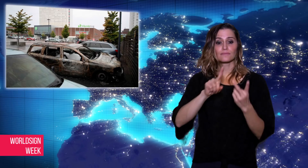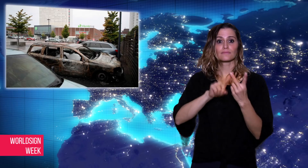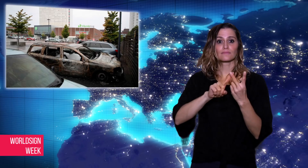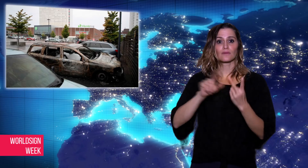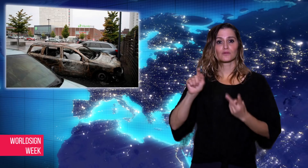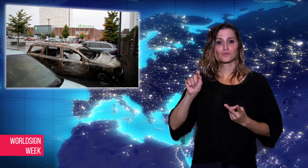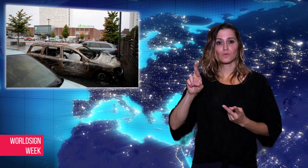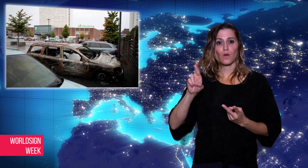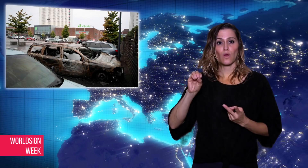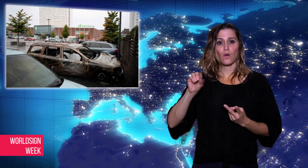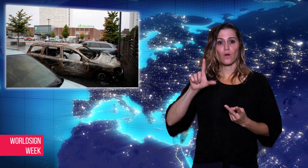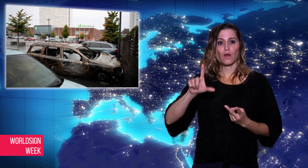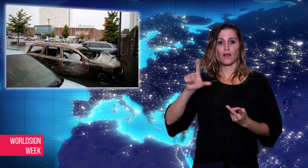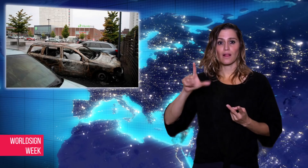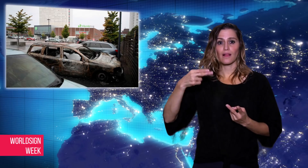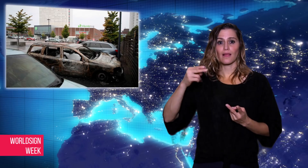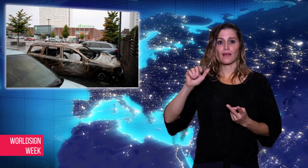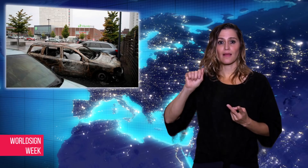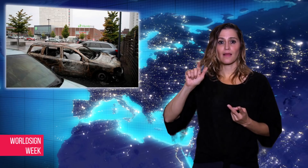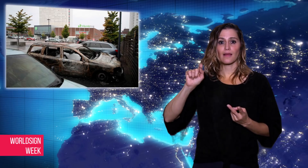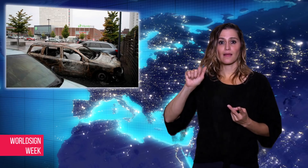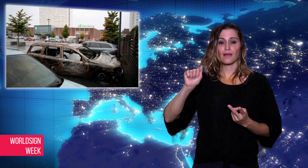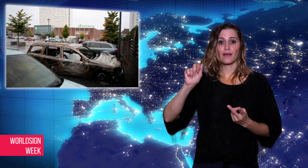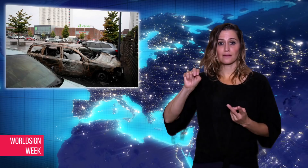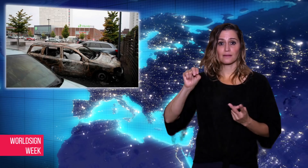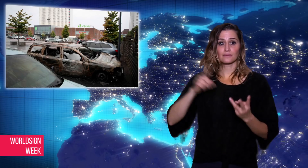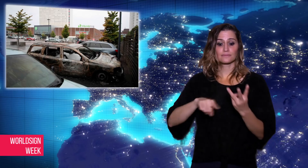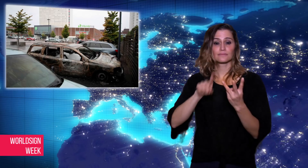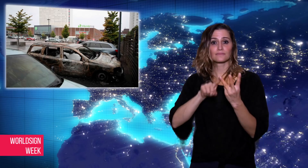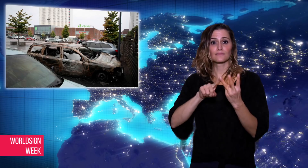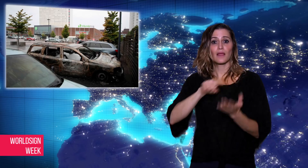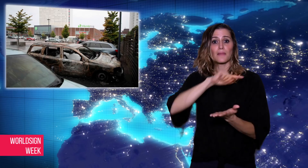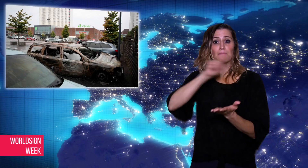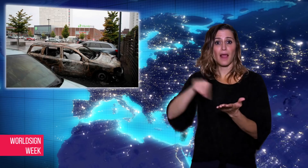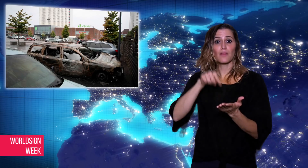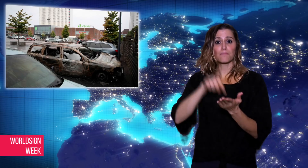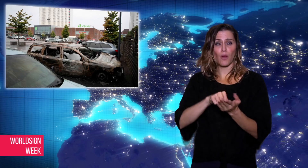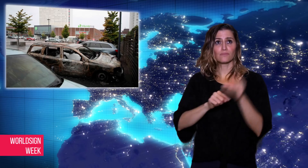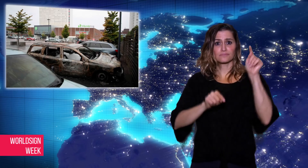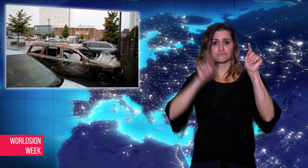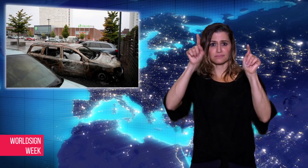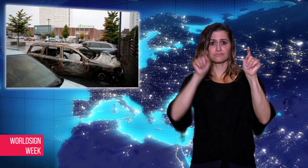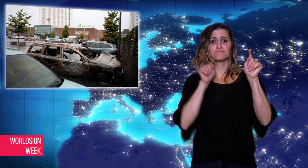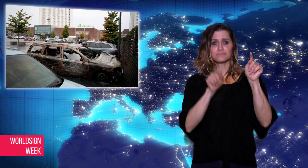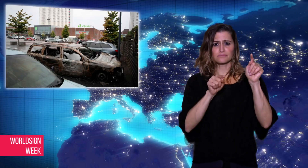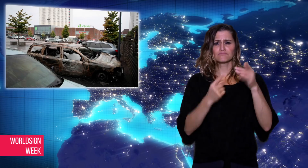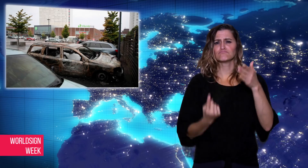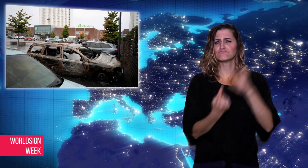in three cities in Sweden: Goteborg,